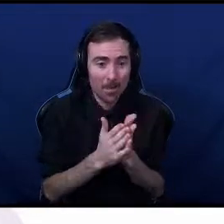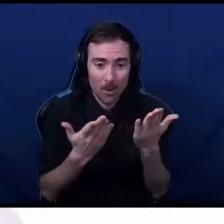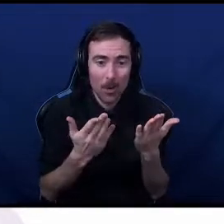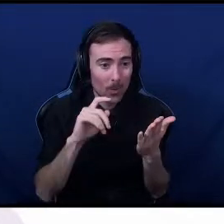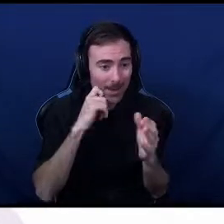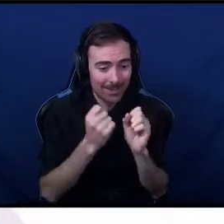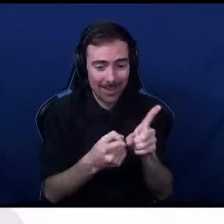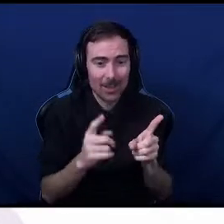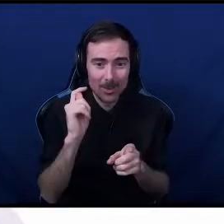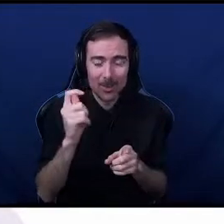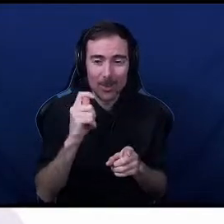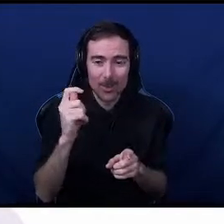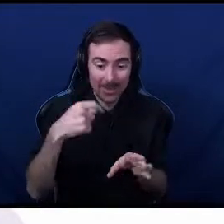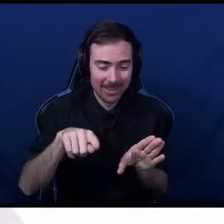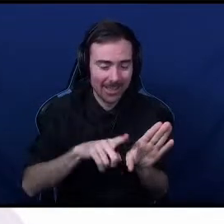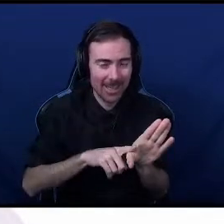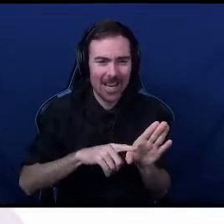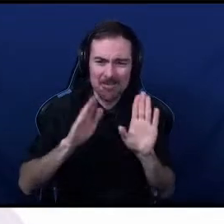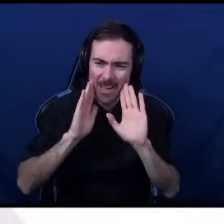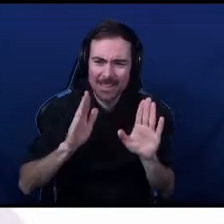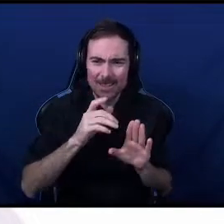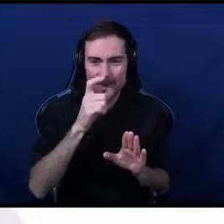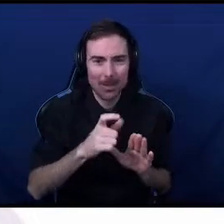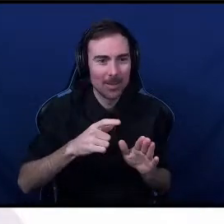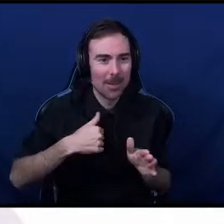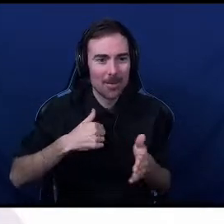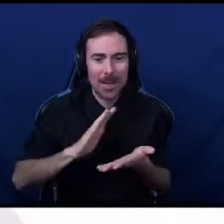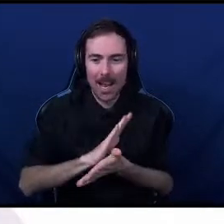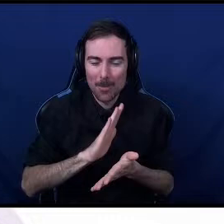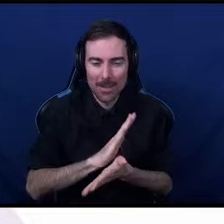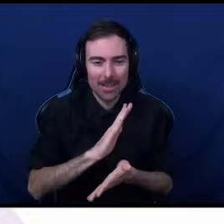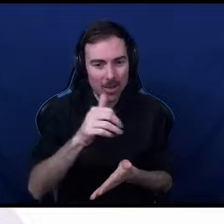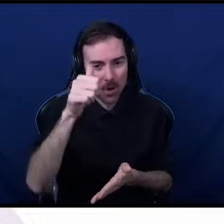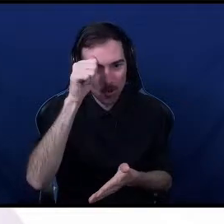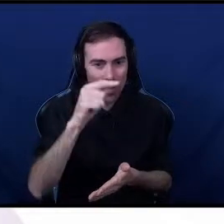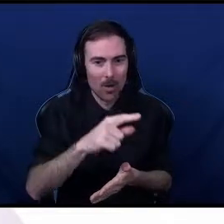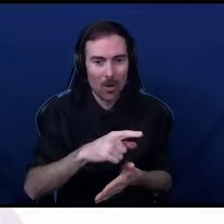incredible individual, and I'm so glad to know you, Mel. And I'm so glad that you get to moderate this session with us